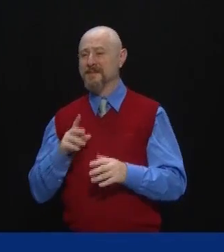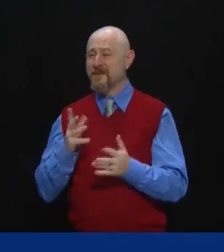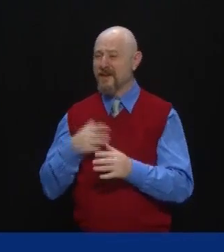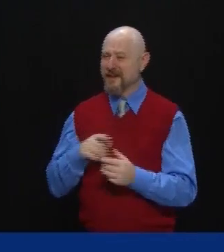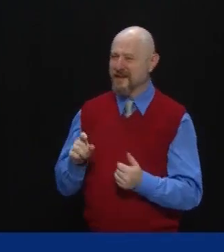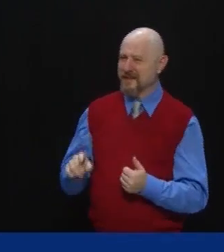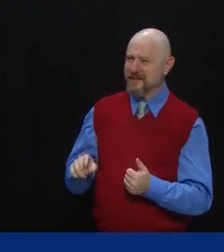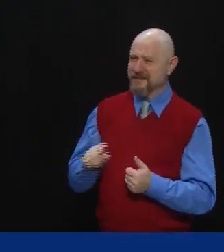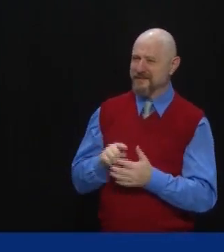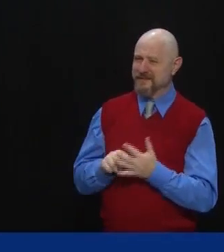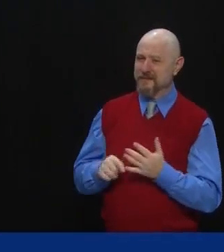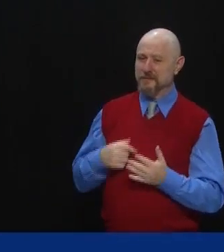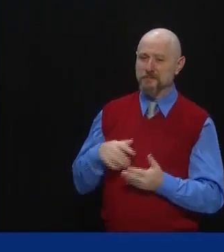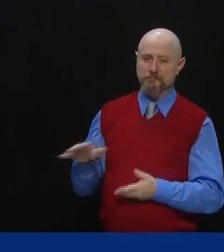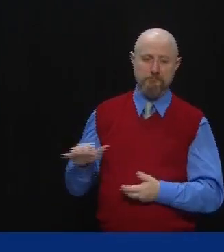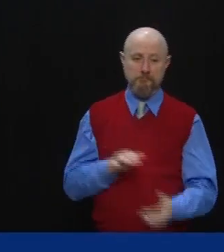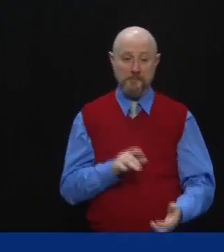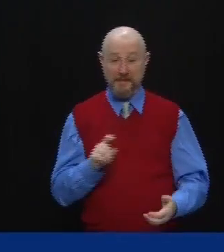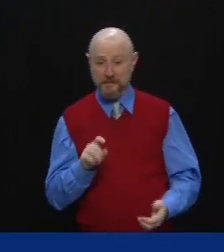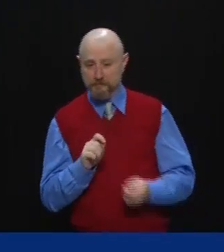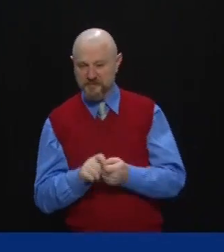JUST ON POPULATION BUT BASING IT